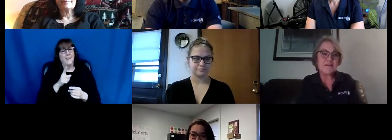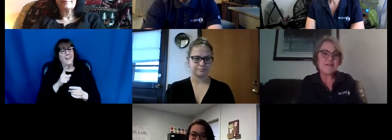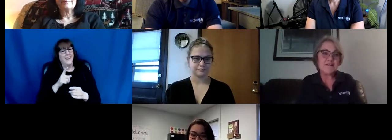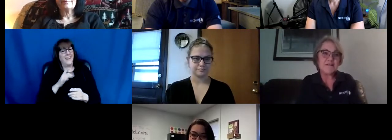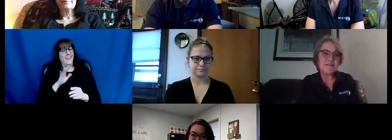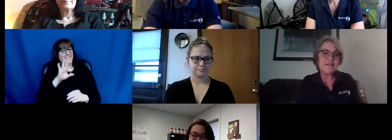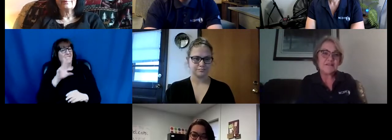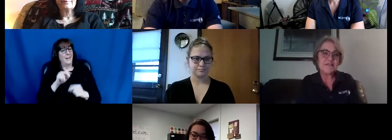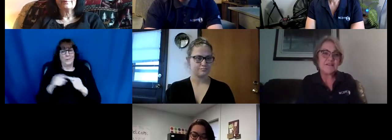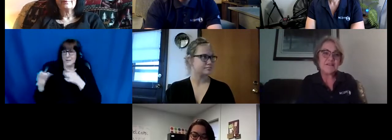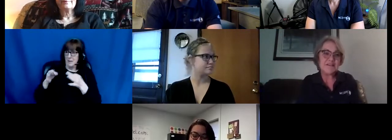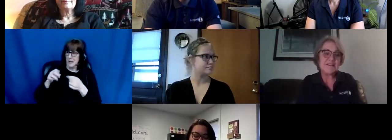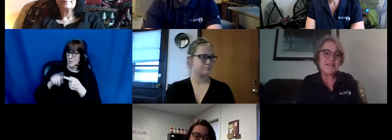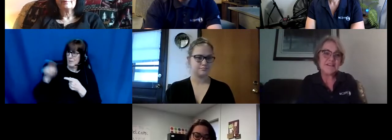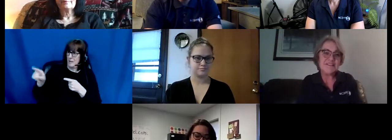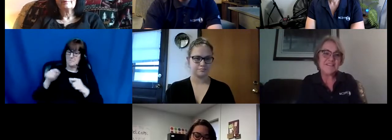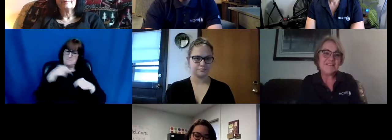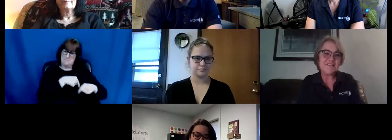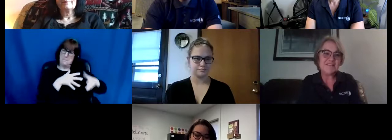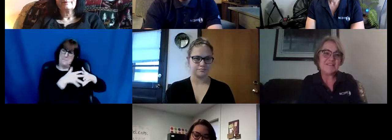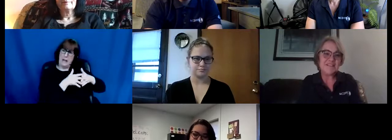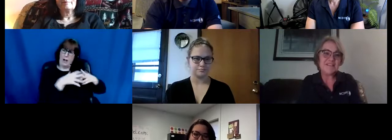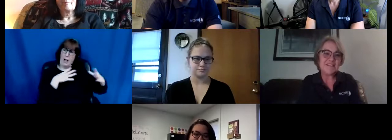letting them experience it on their own so I think that's my favorite tradition